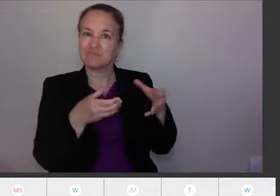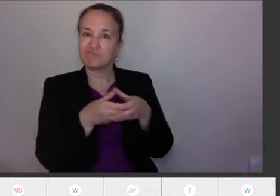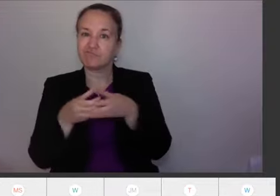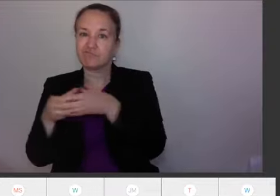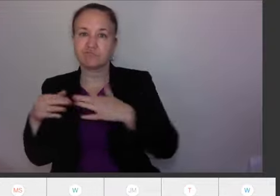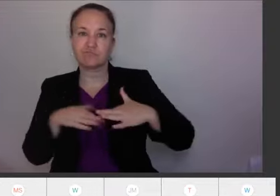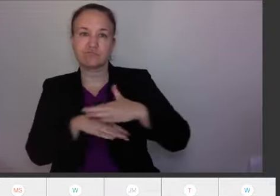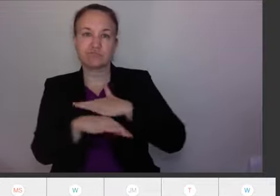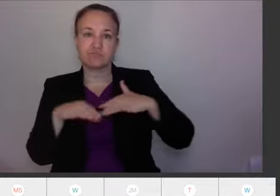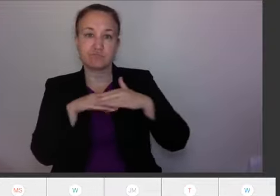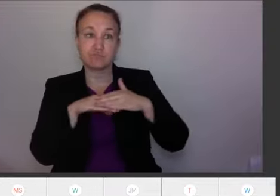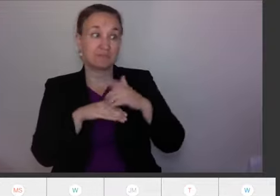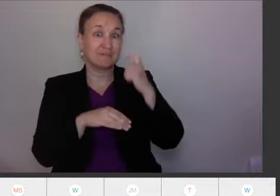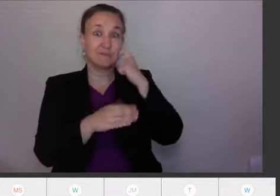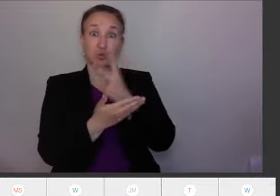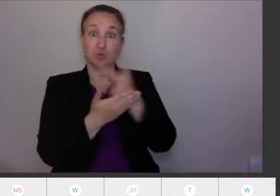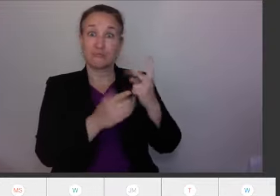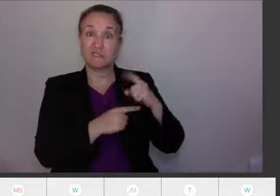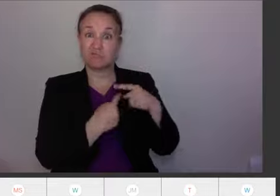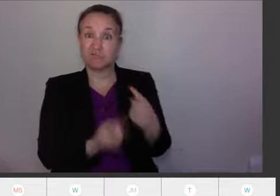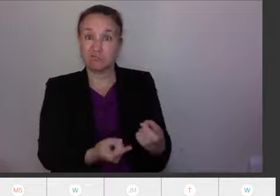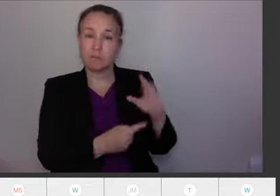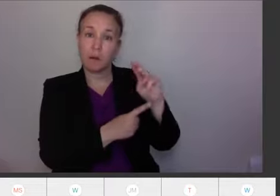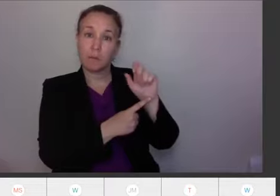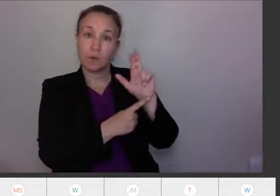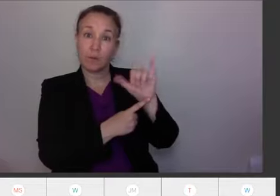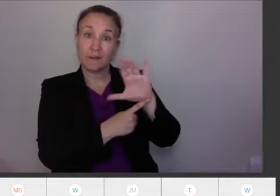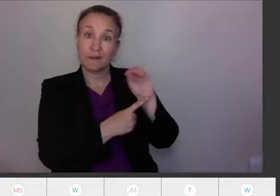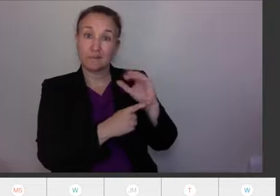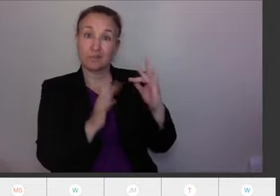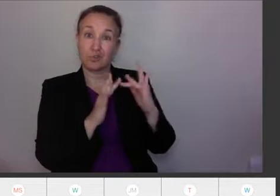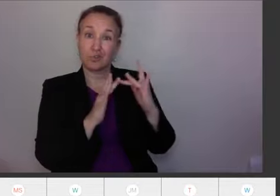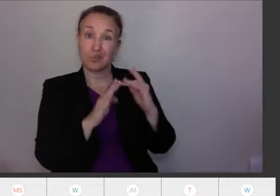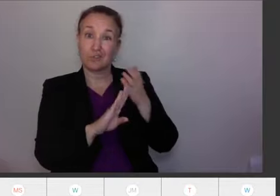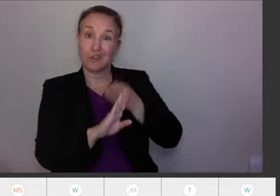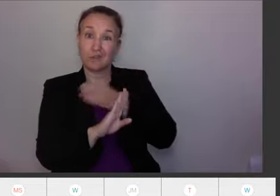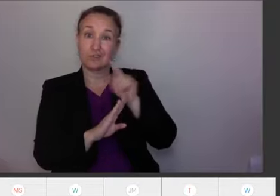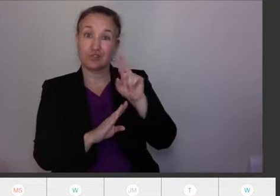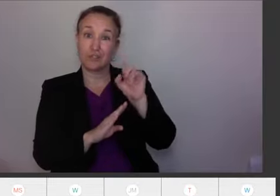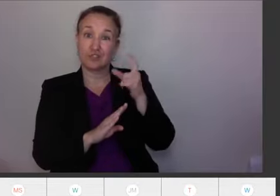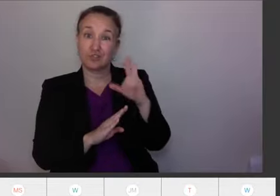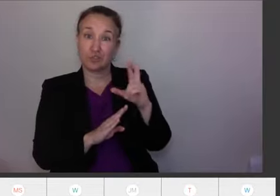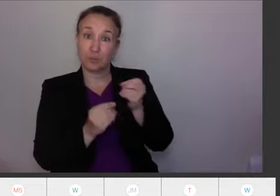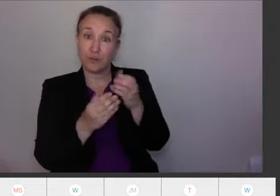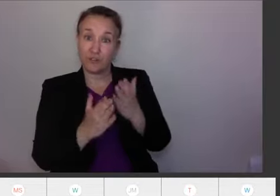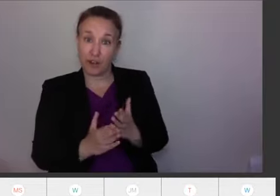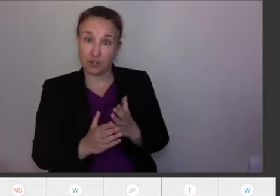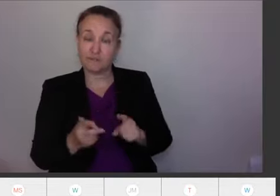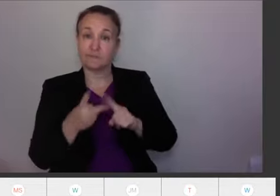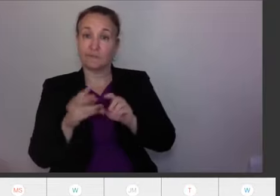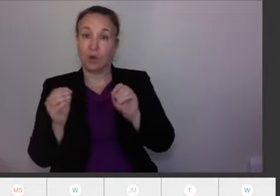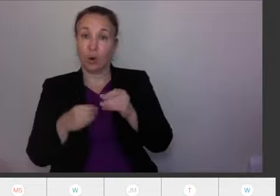over the last two weeks montgomery county's contact trace tracer providers and the office of public health